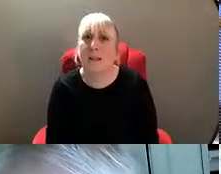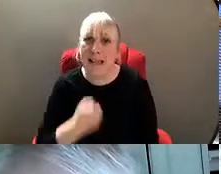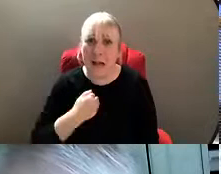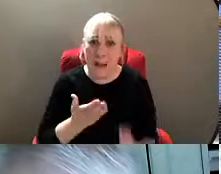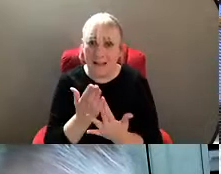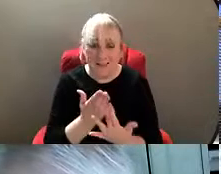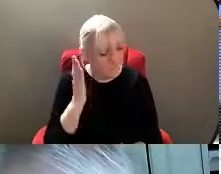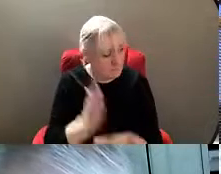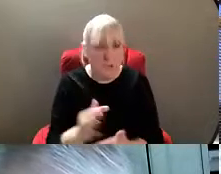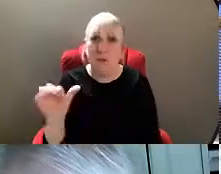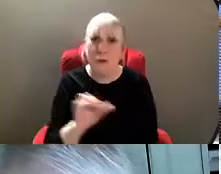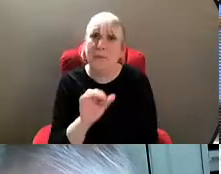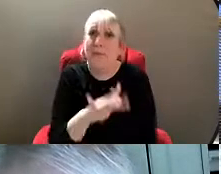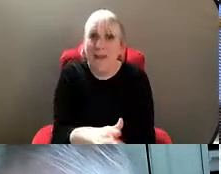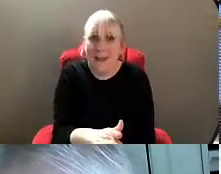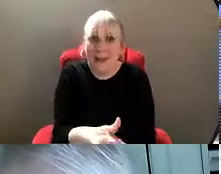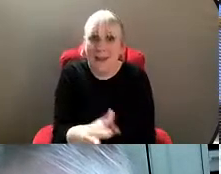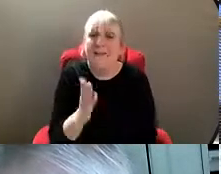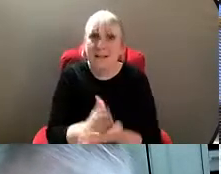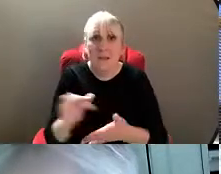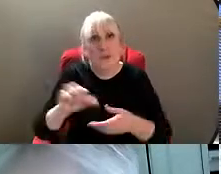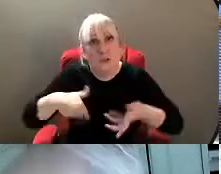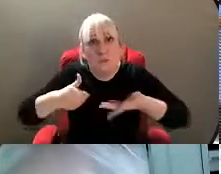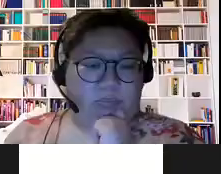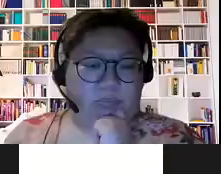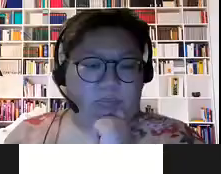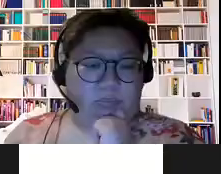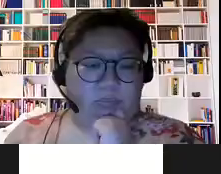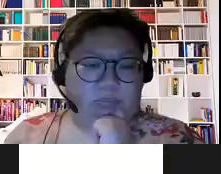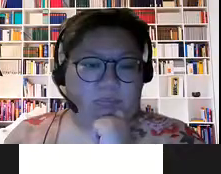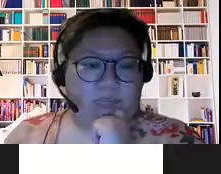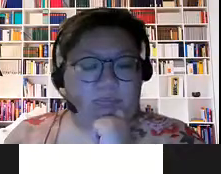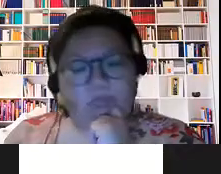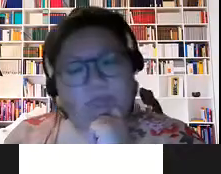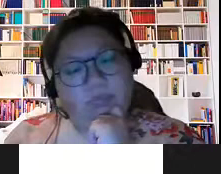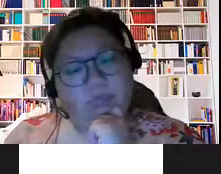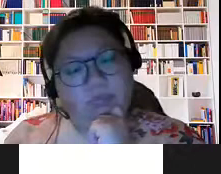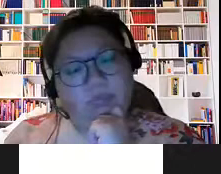we should provide this for people with for women for people of color and people with disability